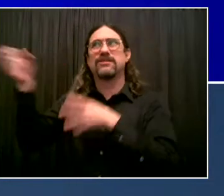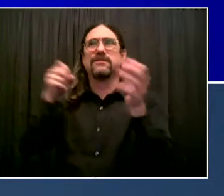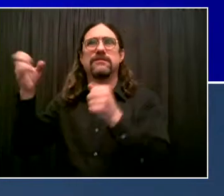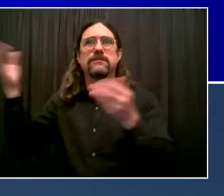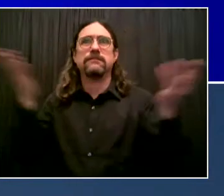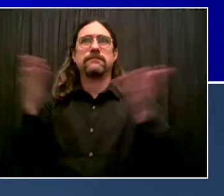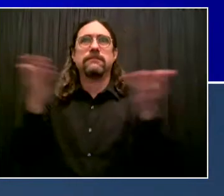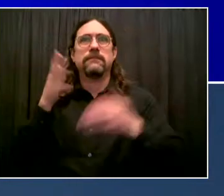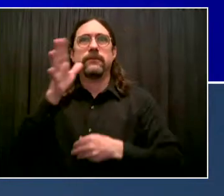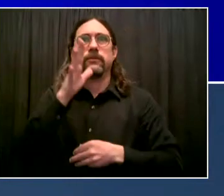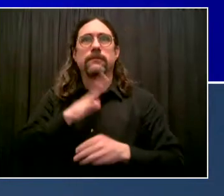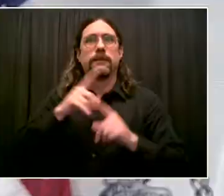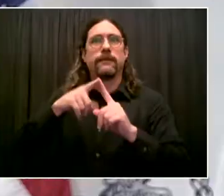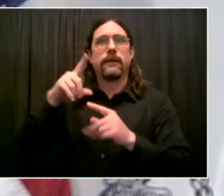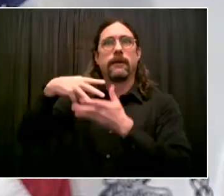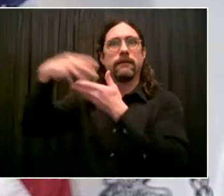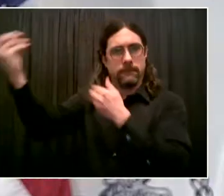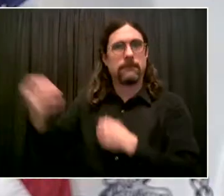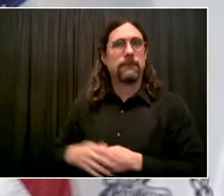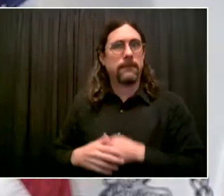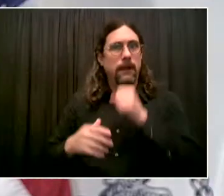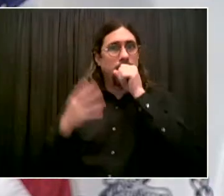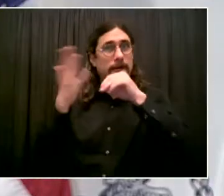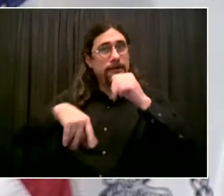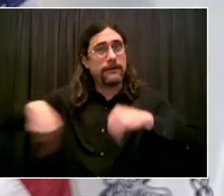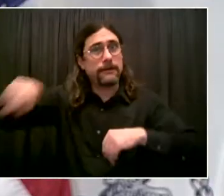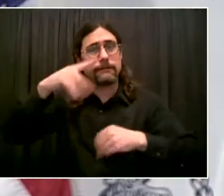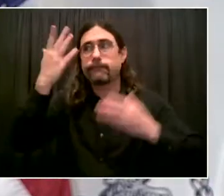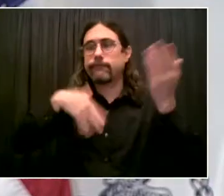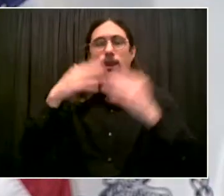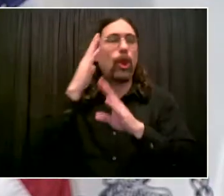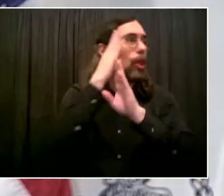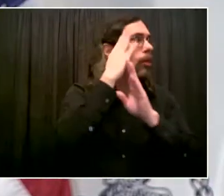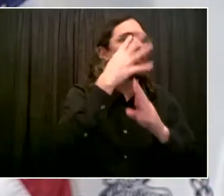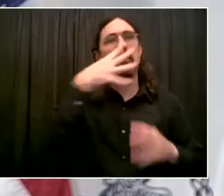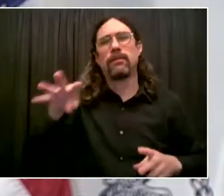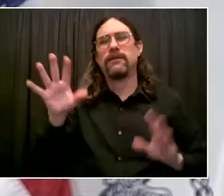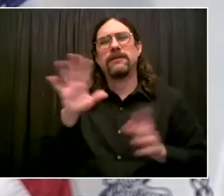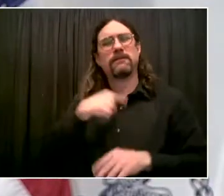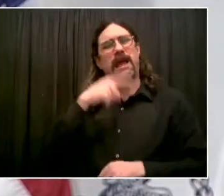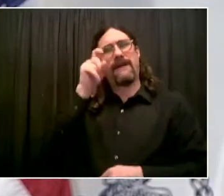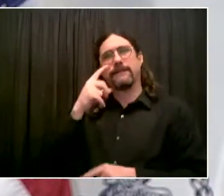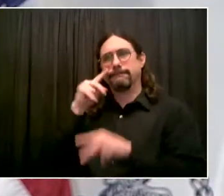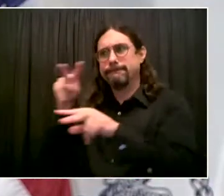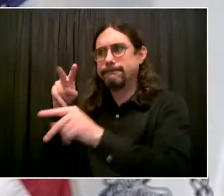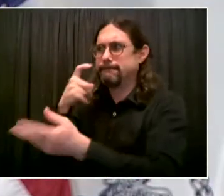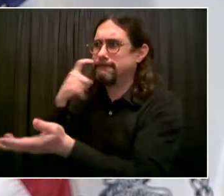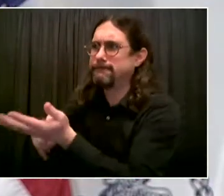AGGRESSIVE AND COORDINATEDE EFFORTS TO STOP SEX TRAFFICKING AND PUNISH THOSE WHO DO THIS EVIL CRIME. BUT WE ALSO HAVE TO SUPPORT THOSE